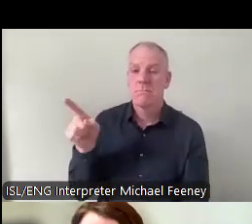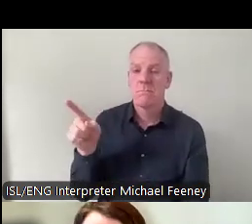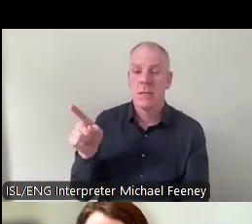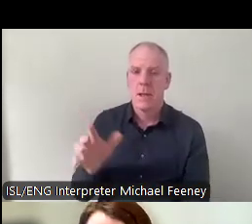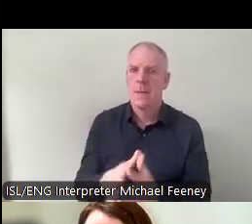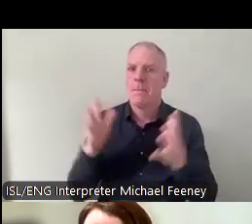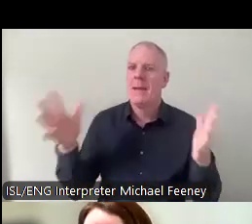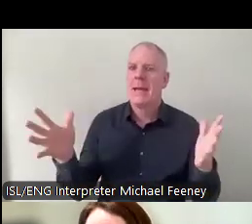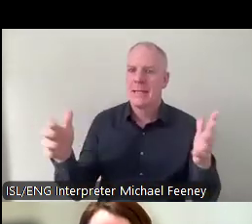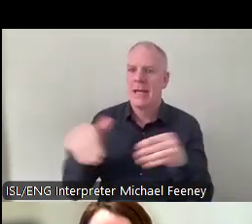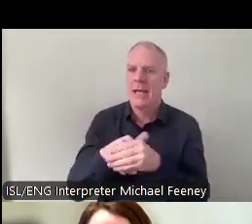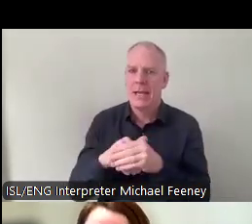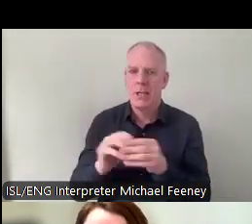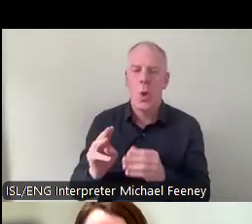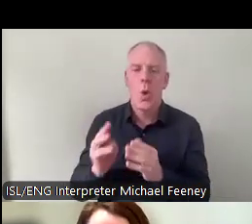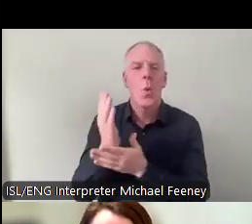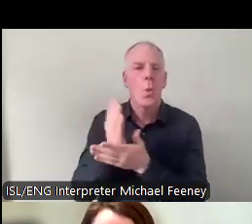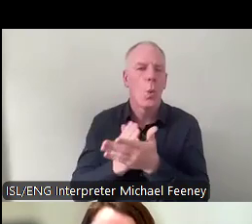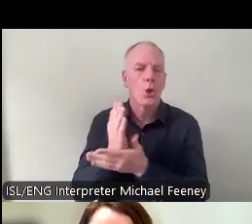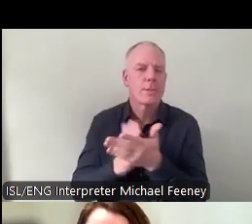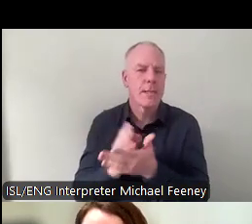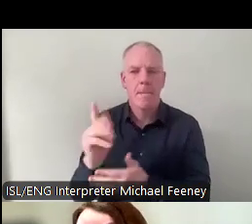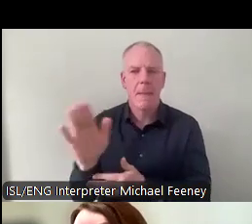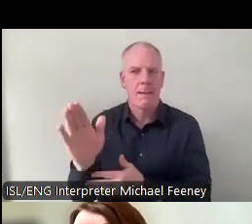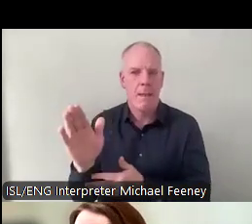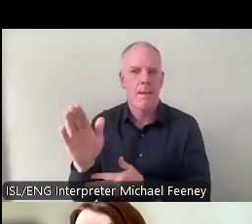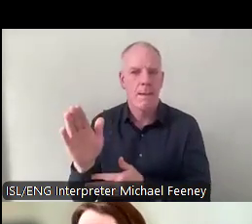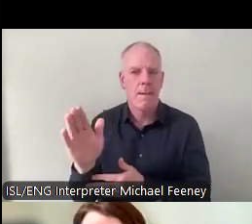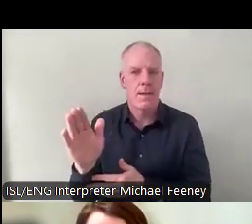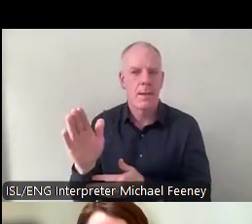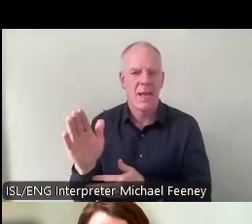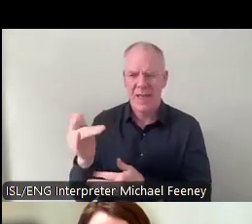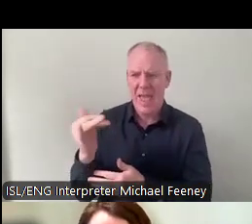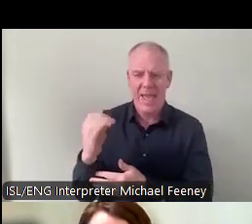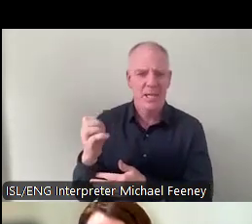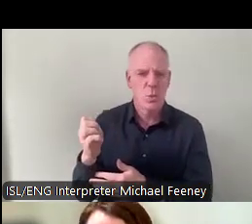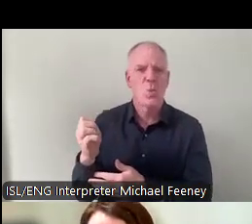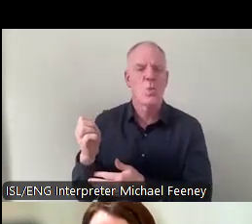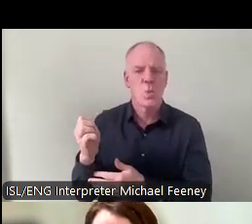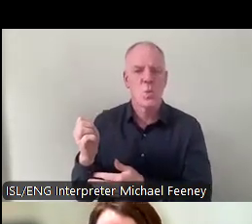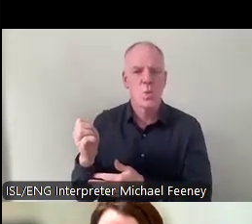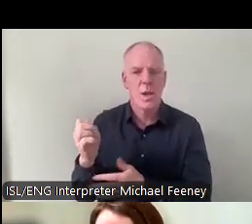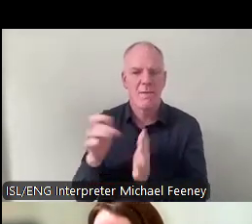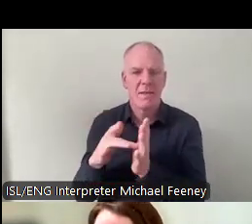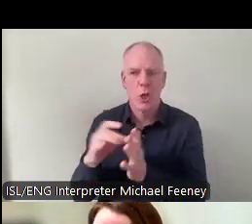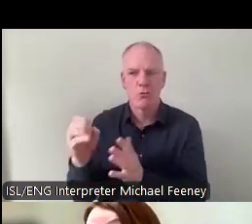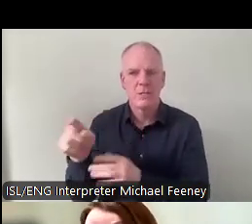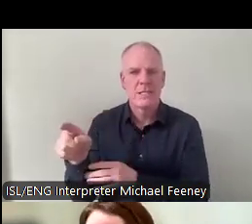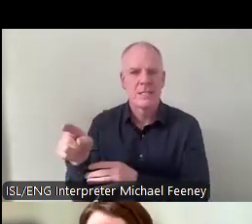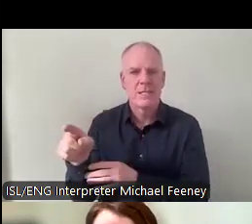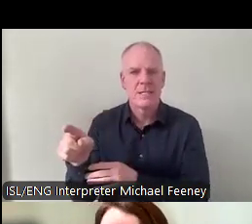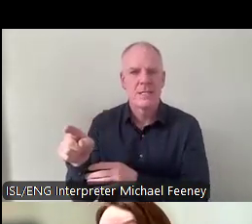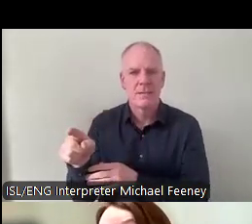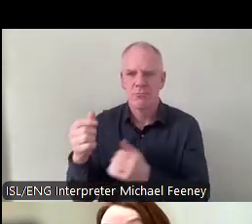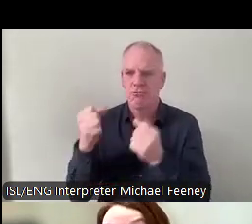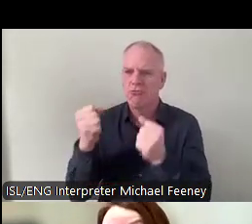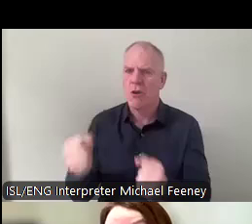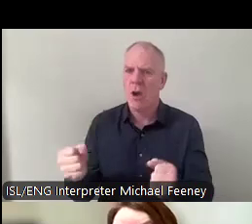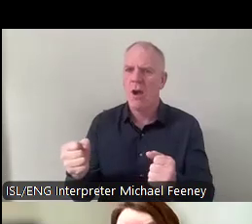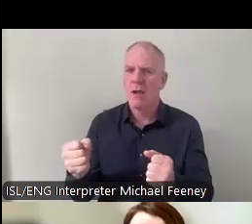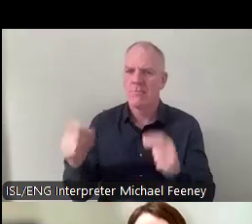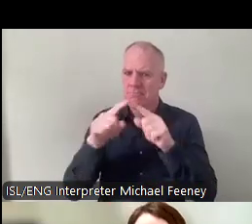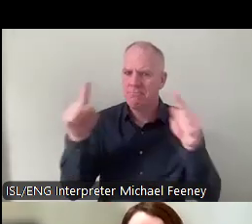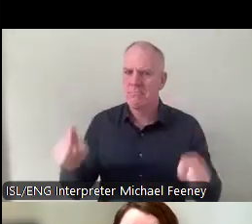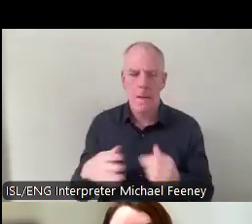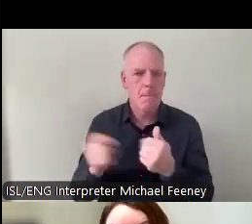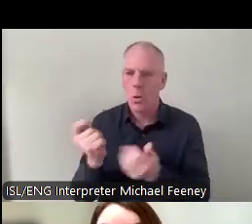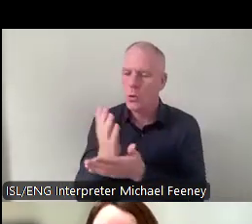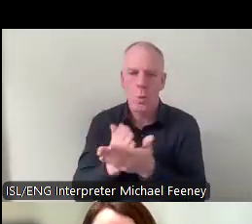paintings on wooden panel that we have in our collection. And for its age, the panel support is one of the most intact. Most works on wooden panel from this kind of